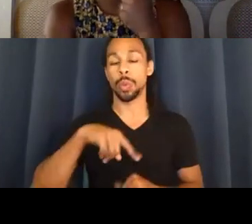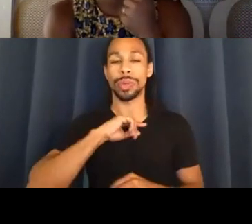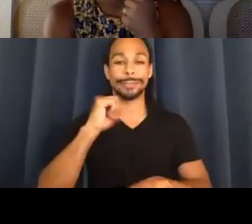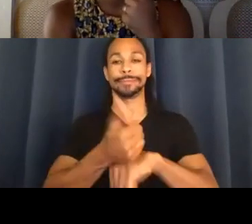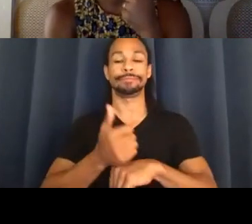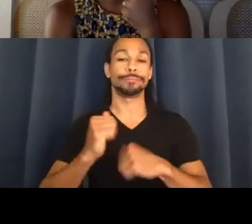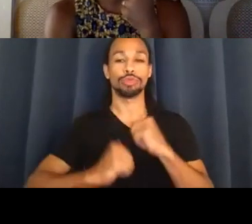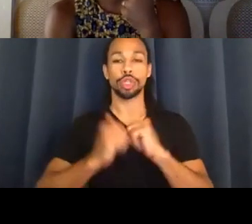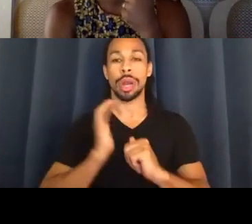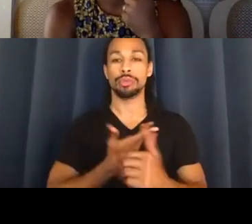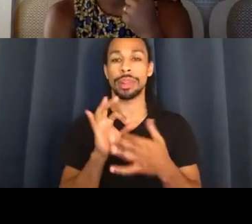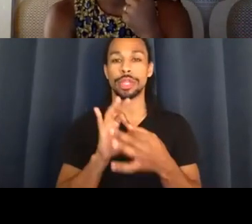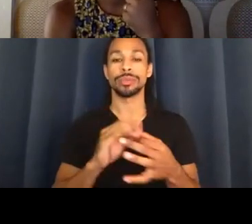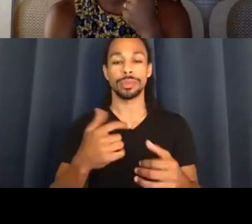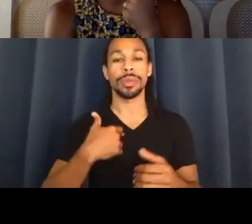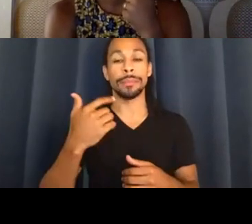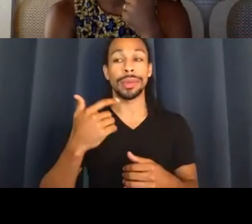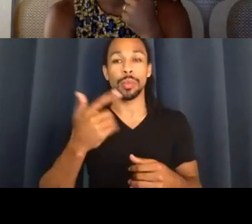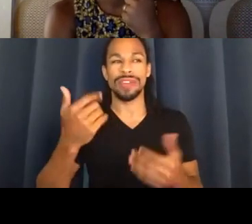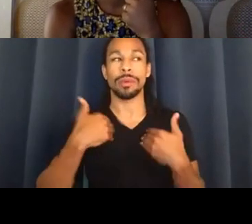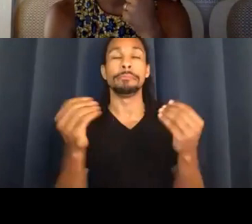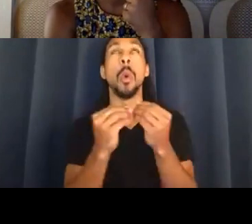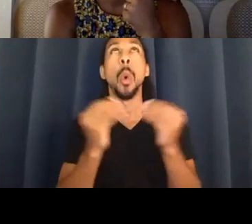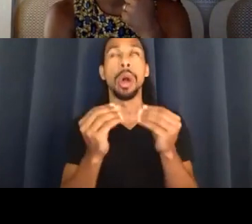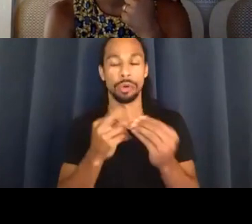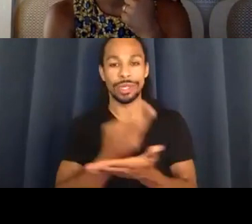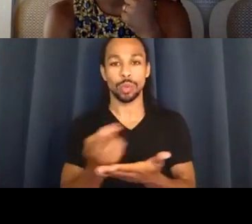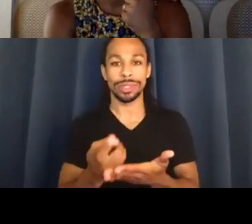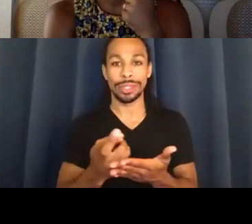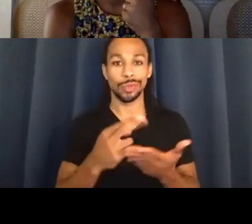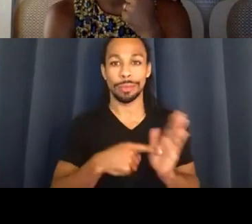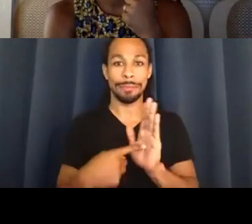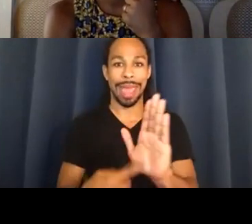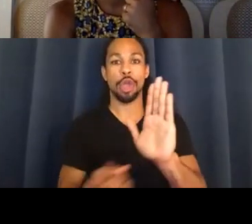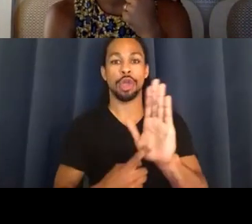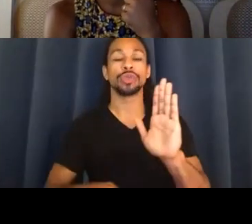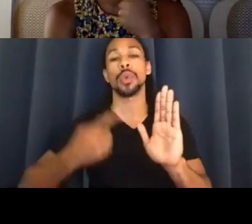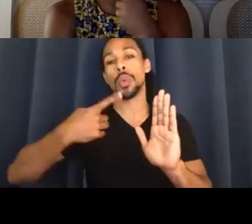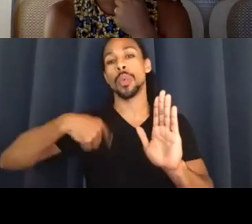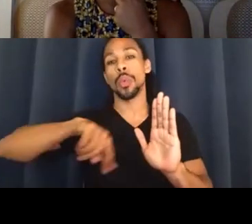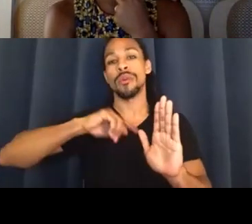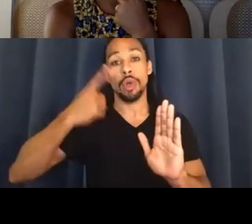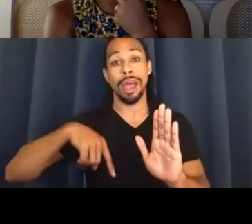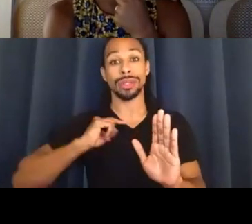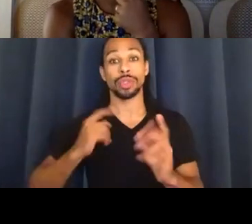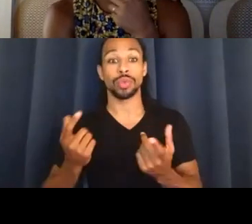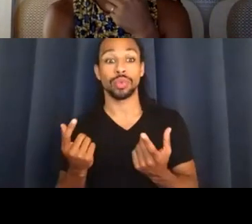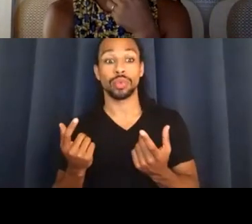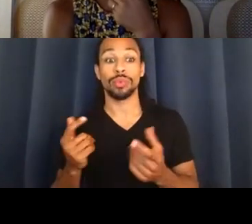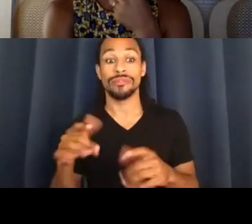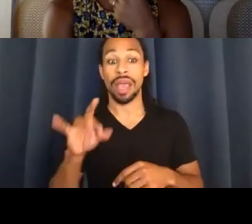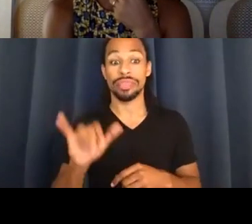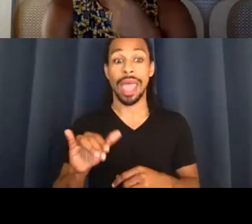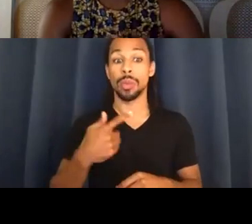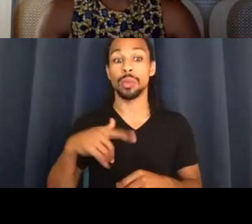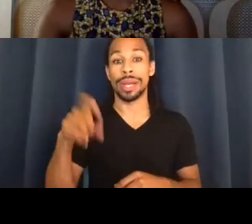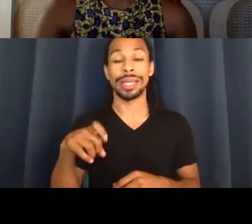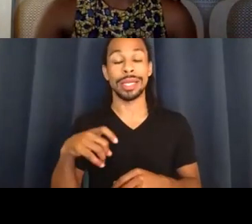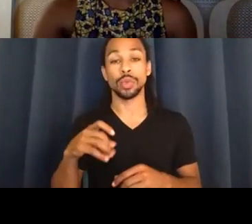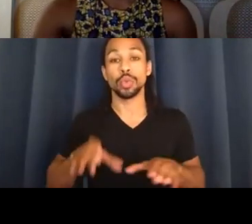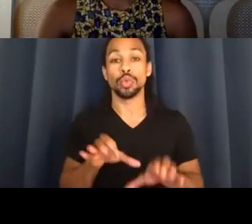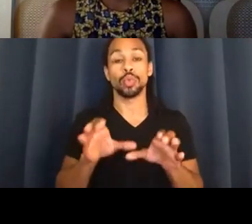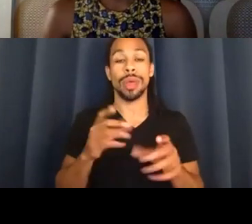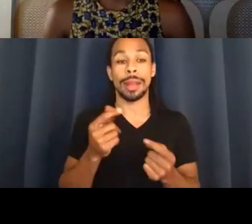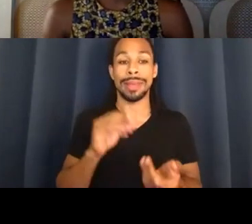need more resources to bear and intensify and refocus on what it is that we're doing